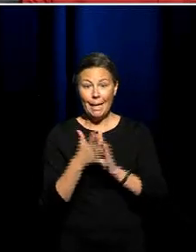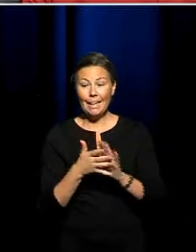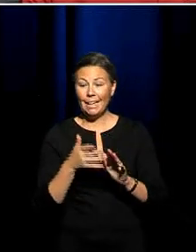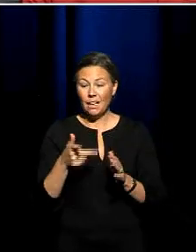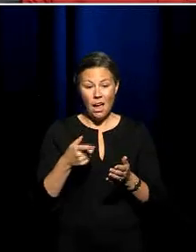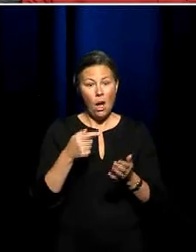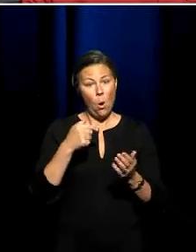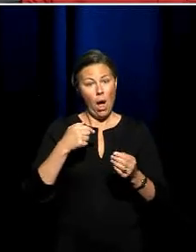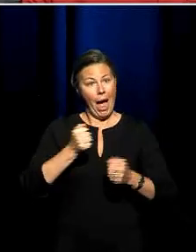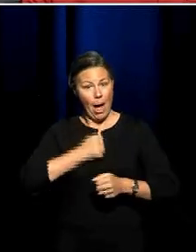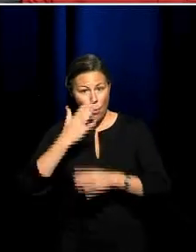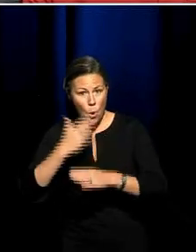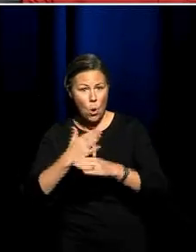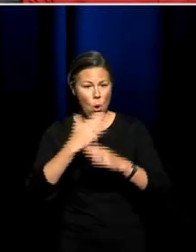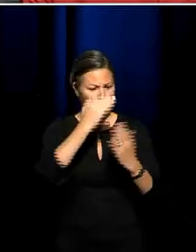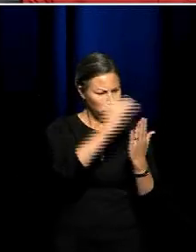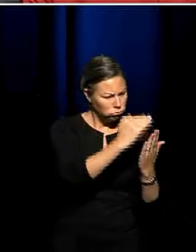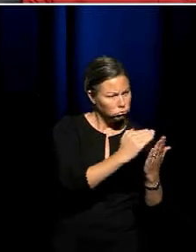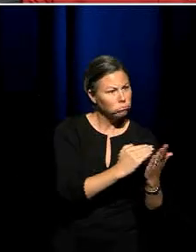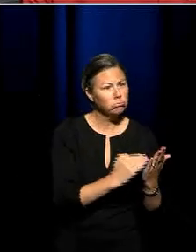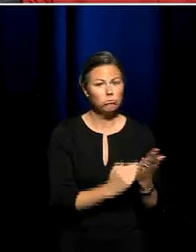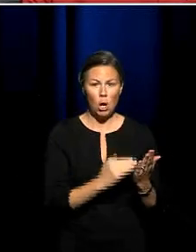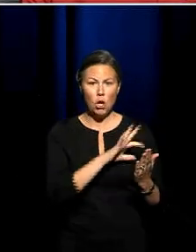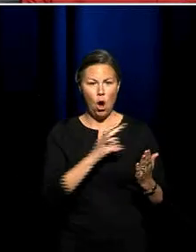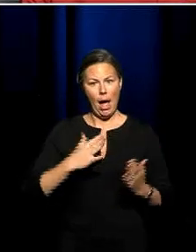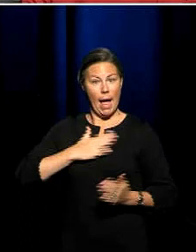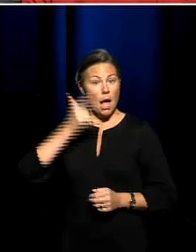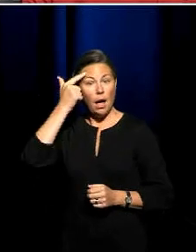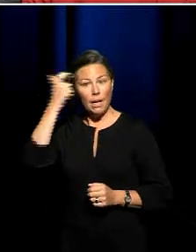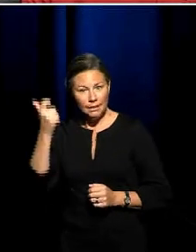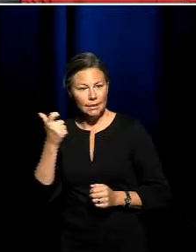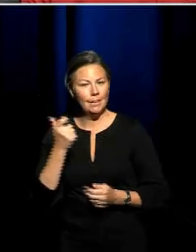advocates (many of whom, of course, have lived experience with disability), but